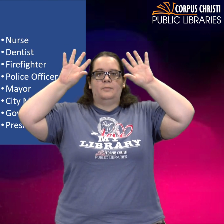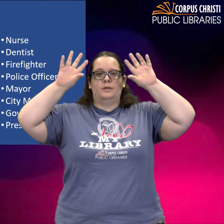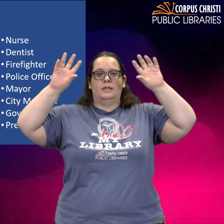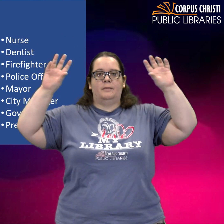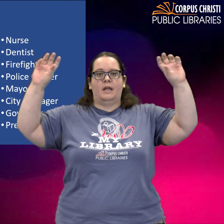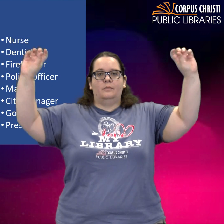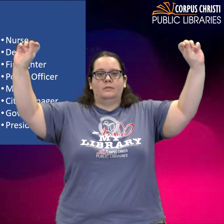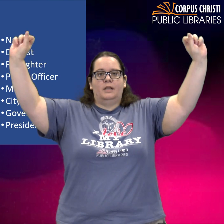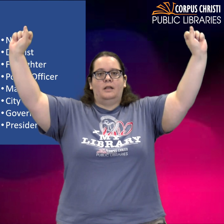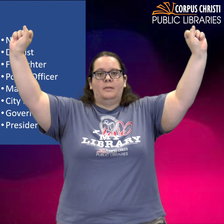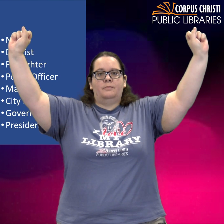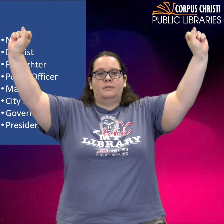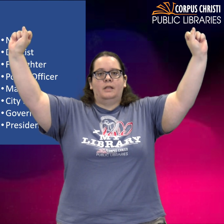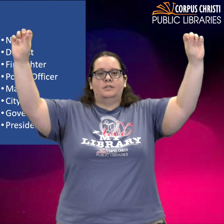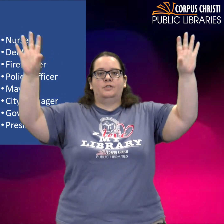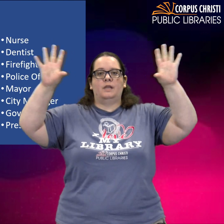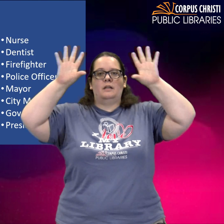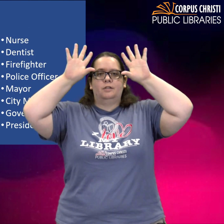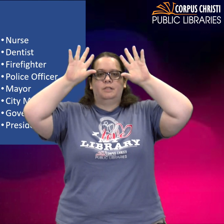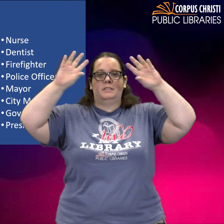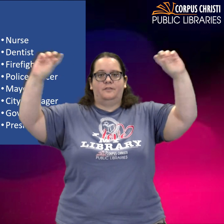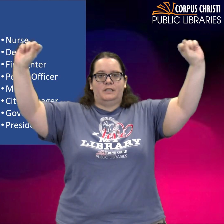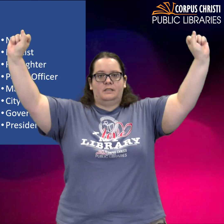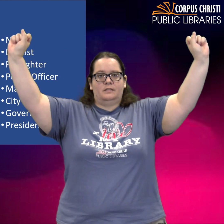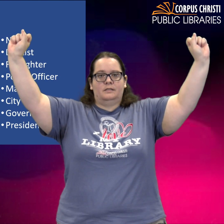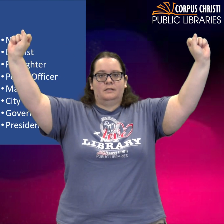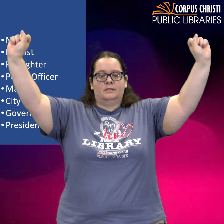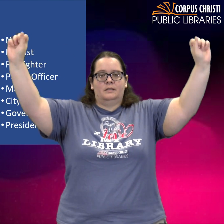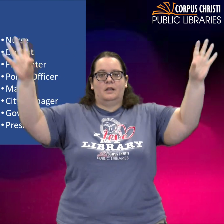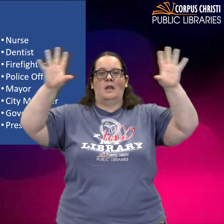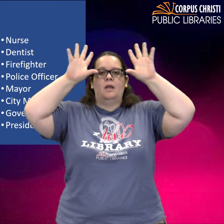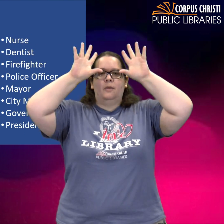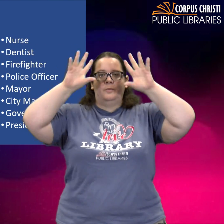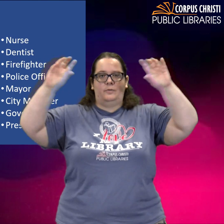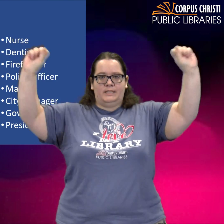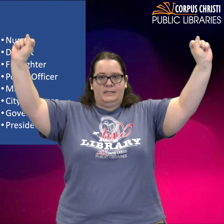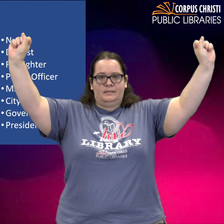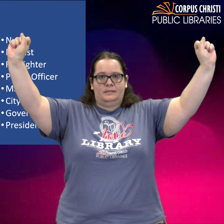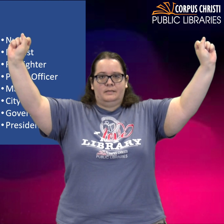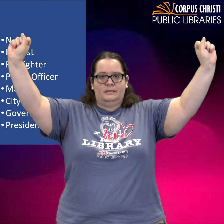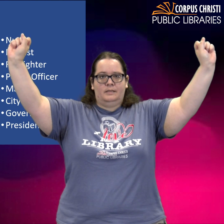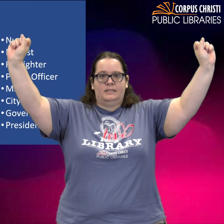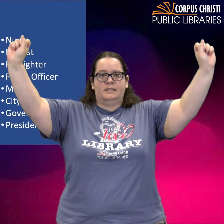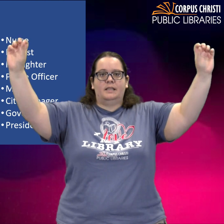bring them out and up and as you do that close them into fists. President. That's the same